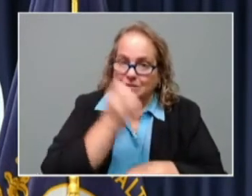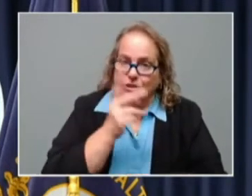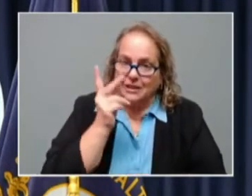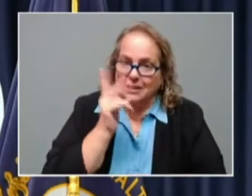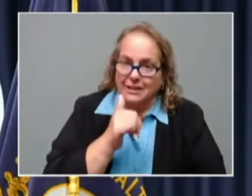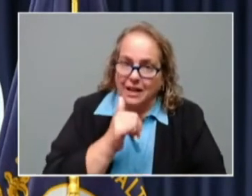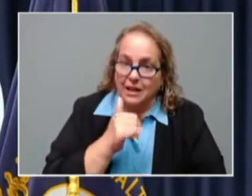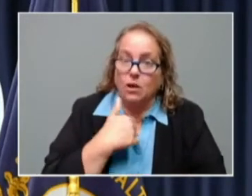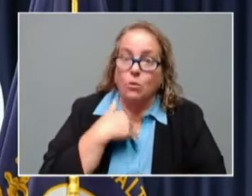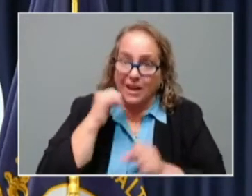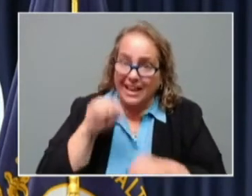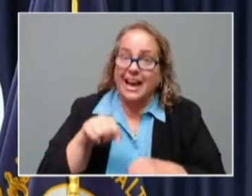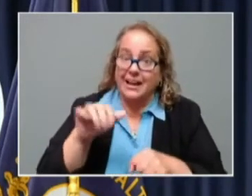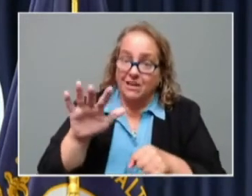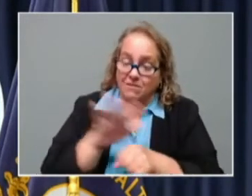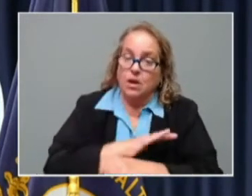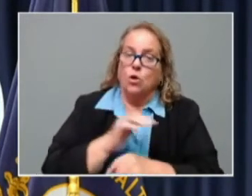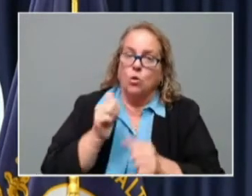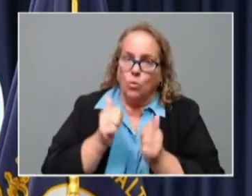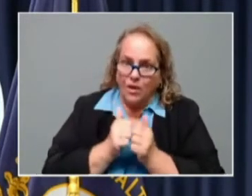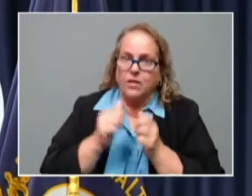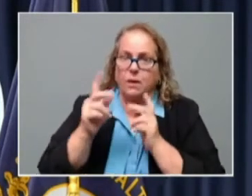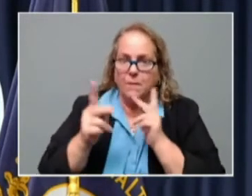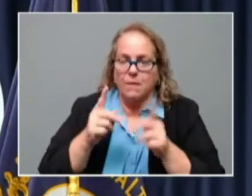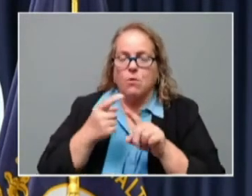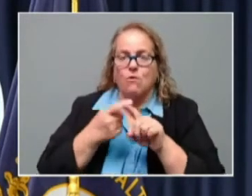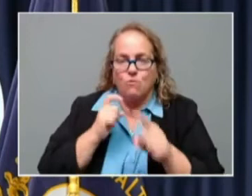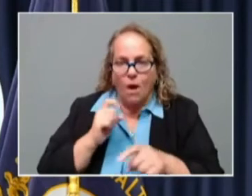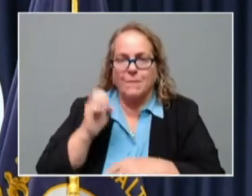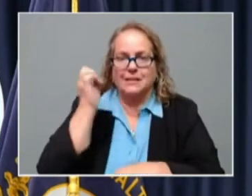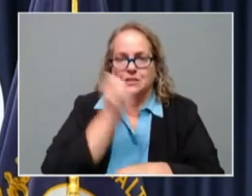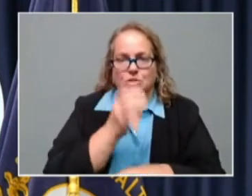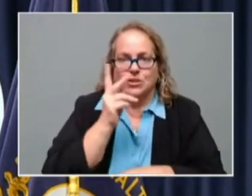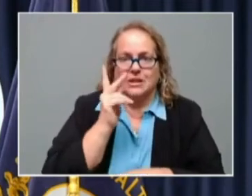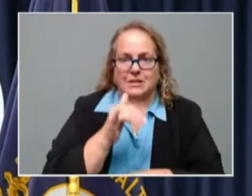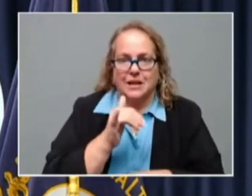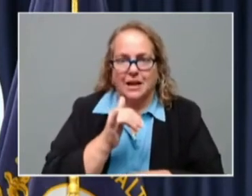with folks from Eastern Kentucky. Uh, so we're gonna have to see some